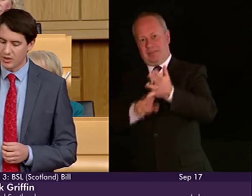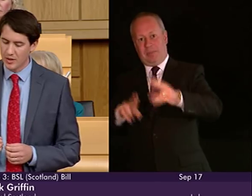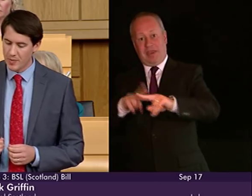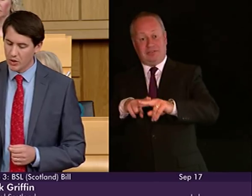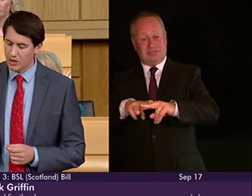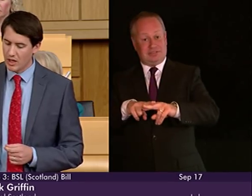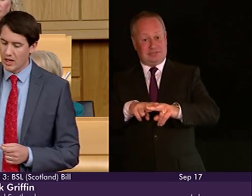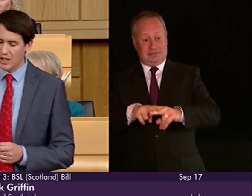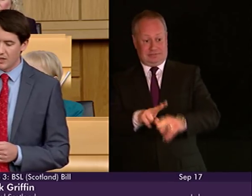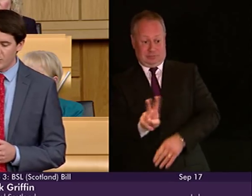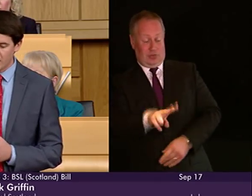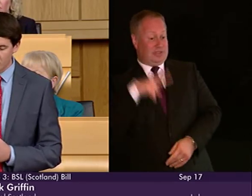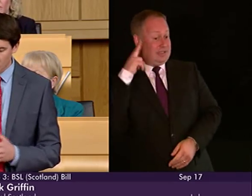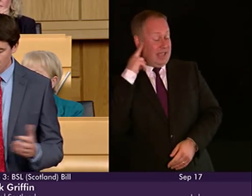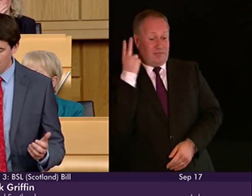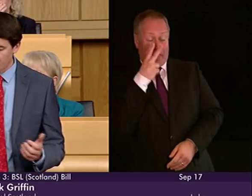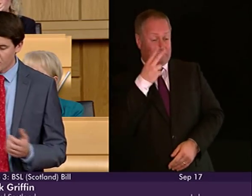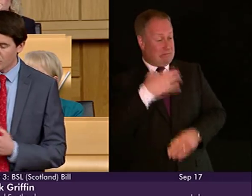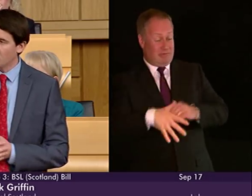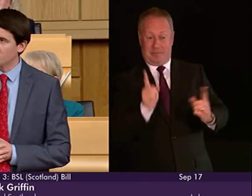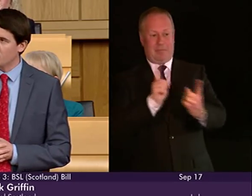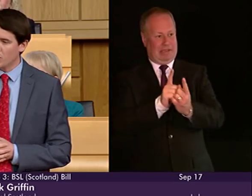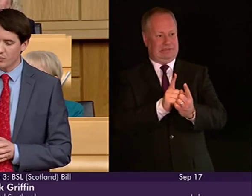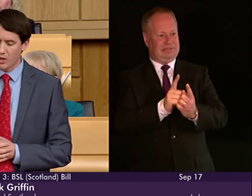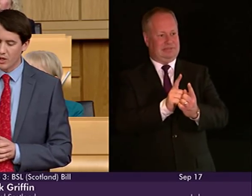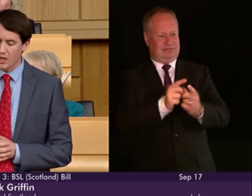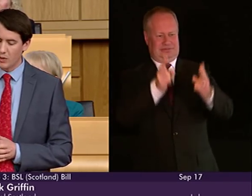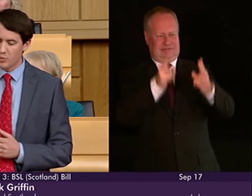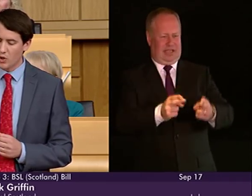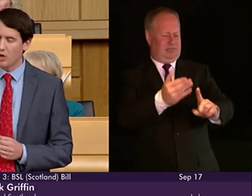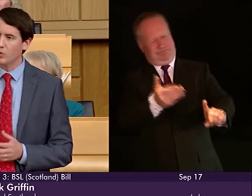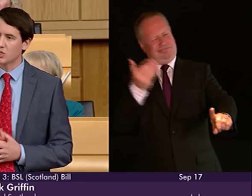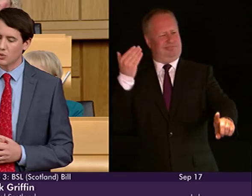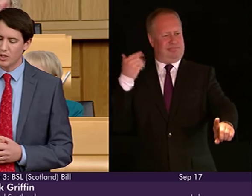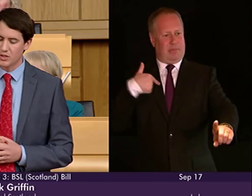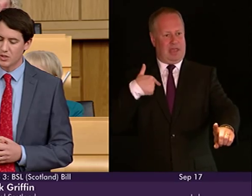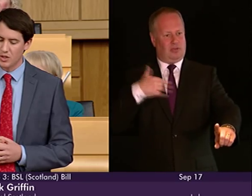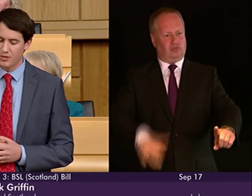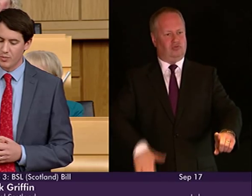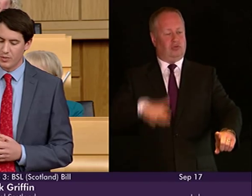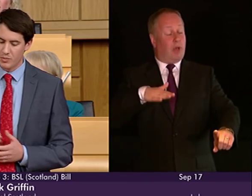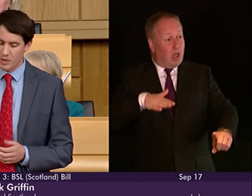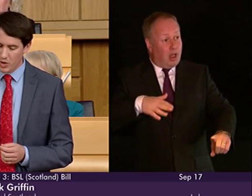great-grandparents were deafblind. I never met them, because they died before I was born, but I was brought up with stories from my